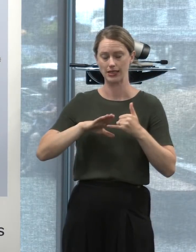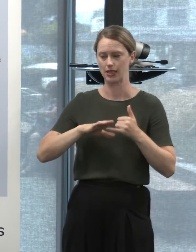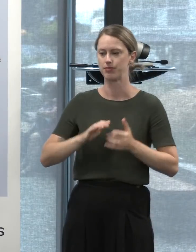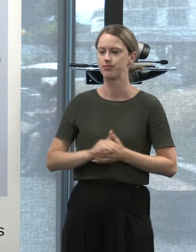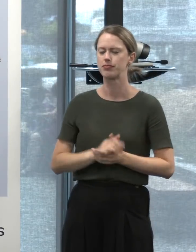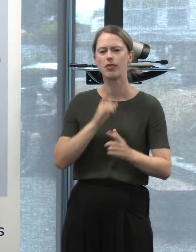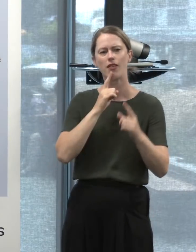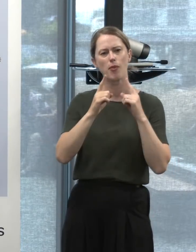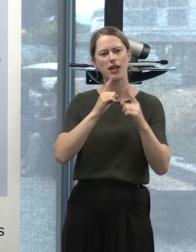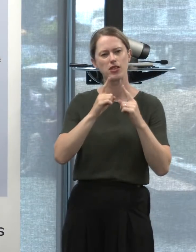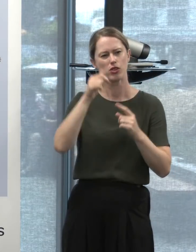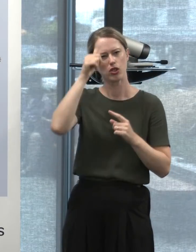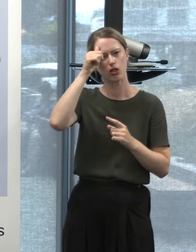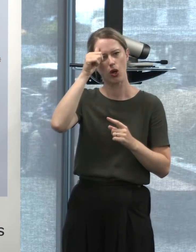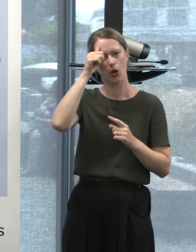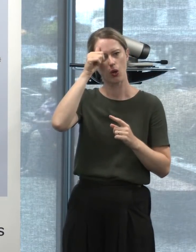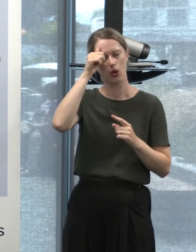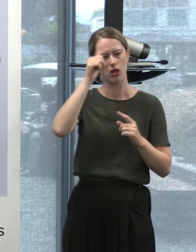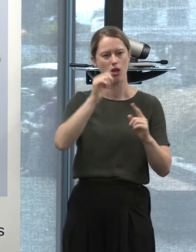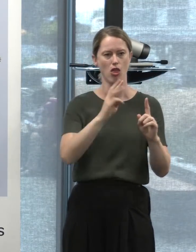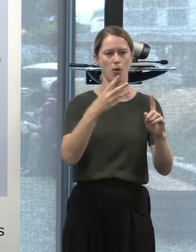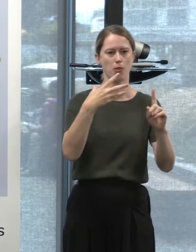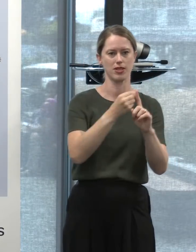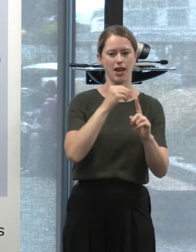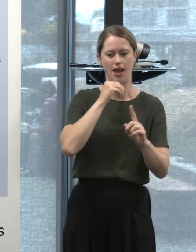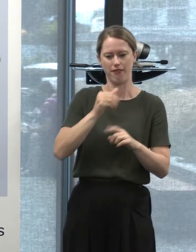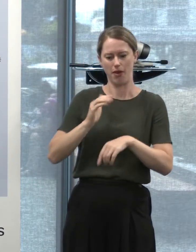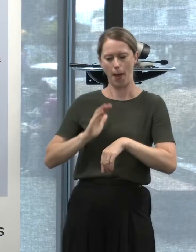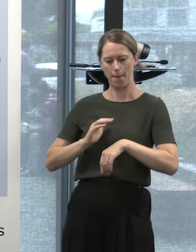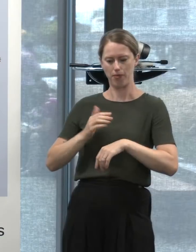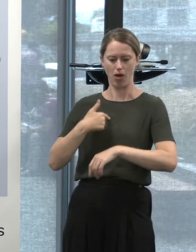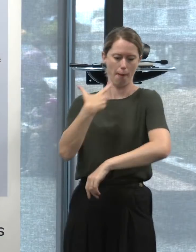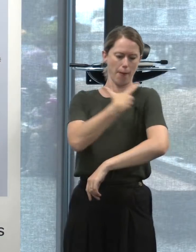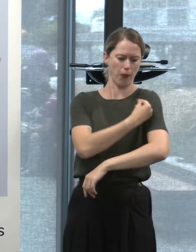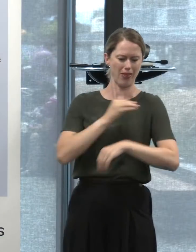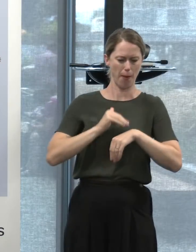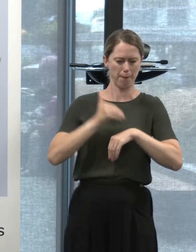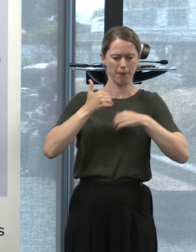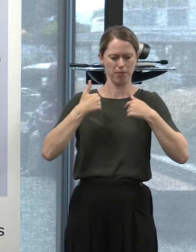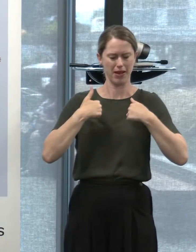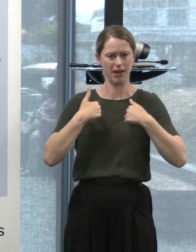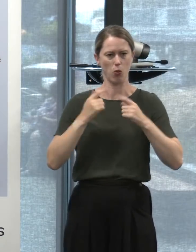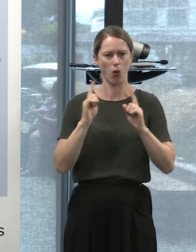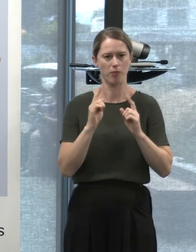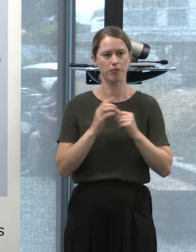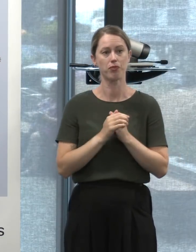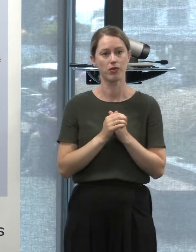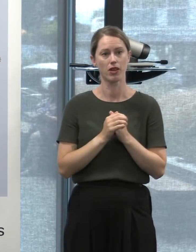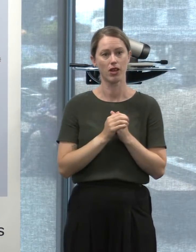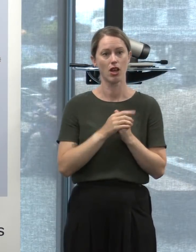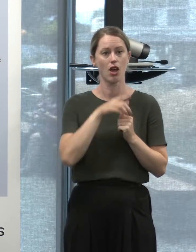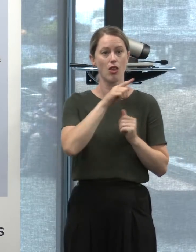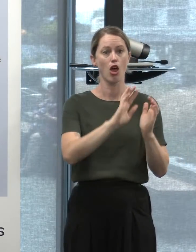vaccine, for our tamariki Maori and Pasifika over coming weeks.